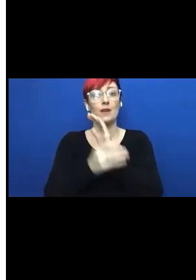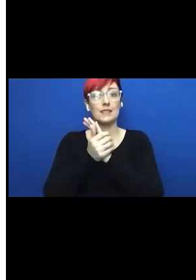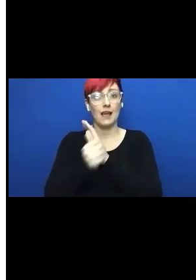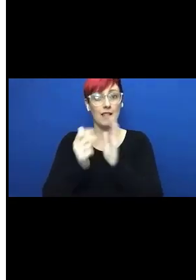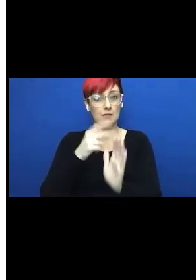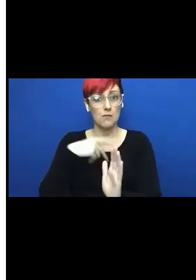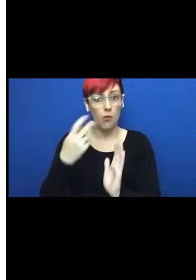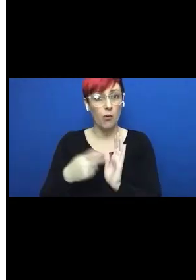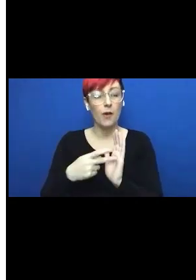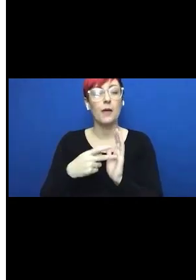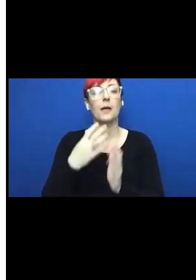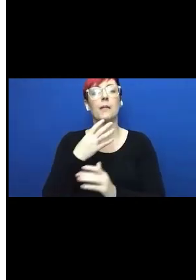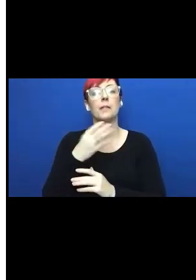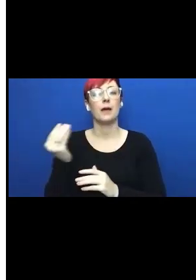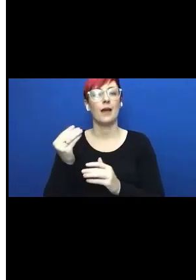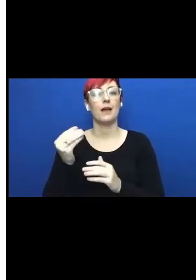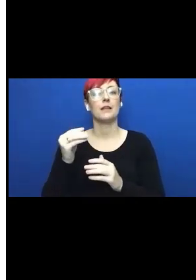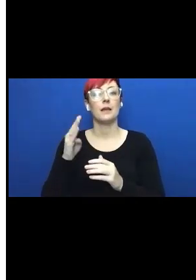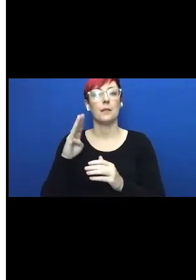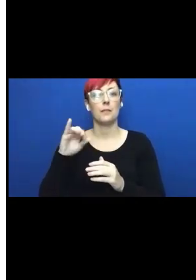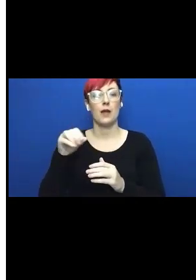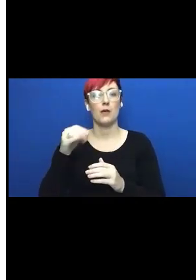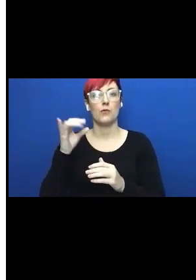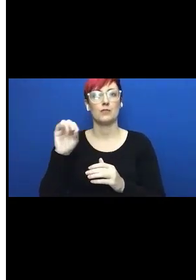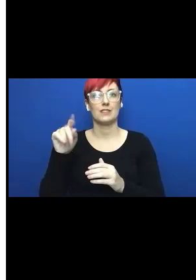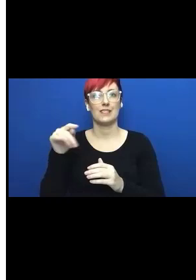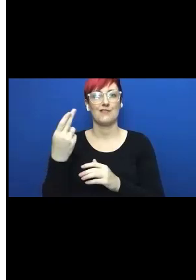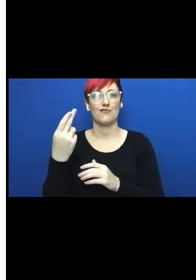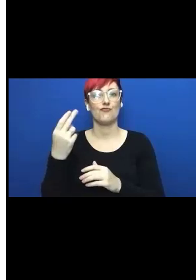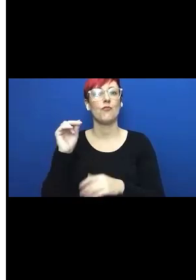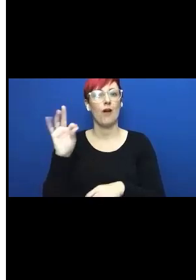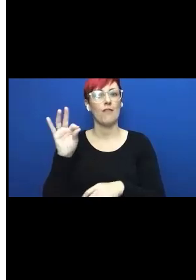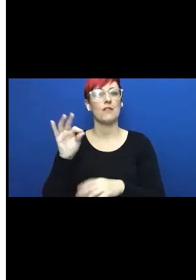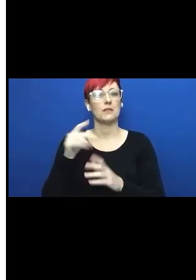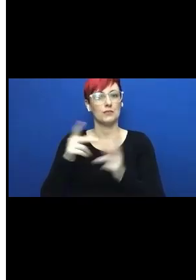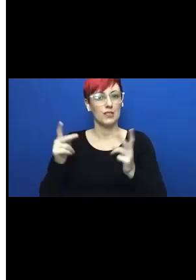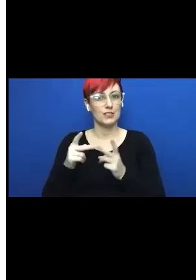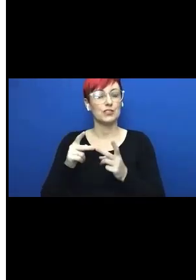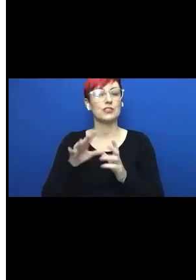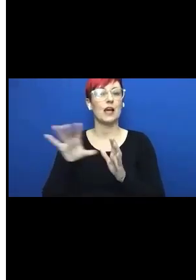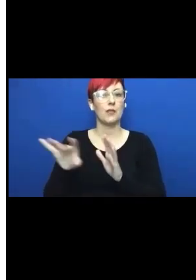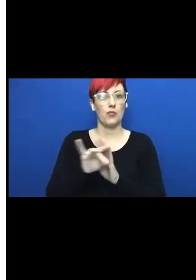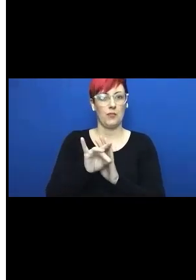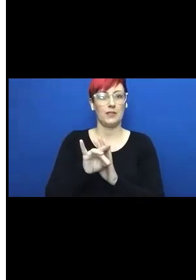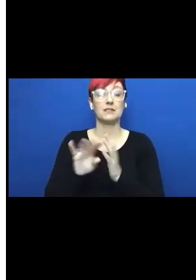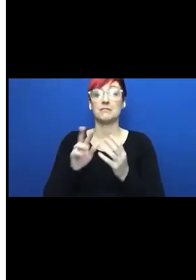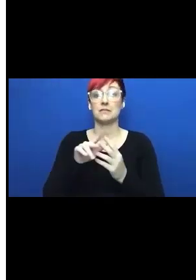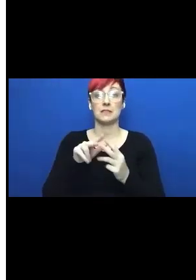and looking at the biosketch of positions and appointments whether domestic or foreign.